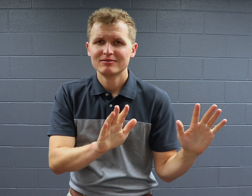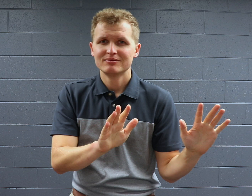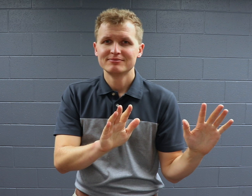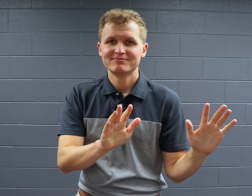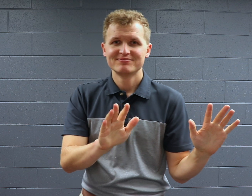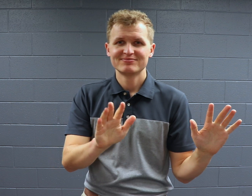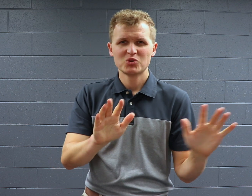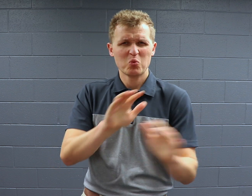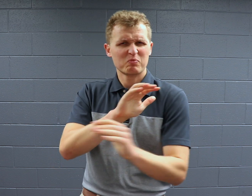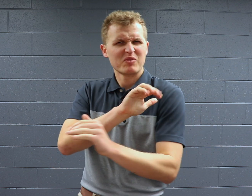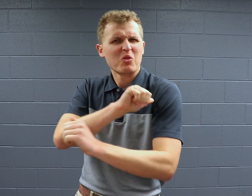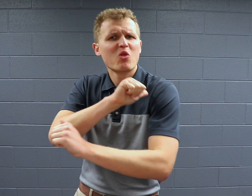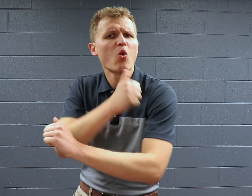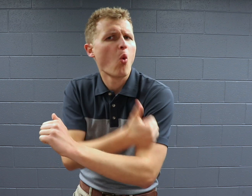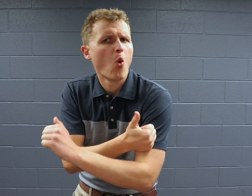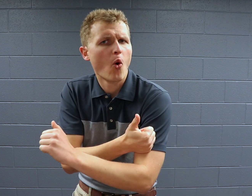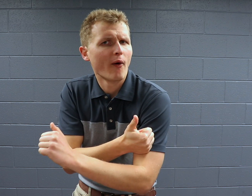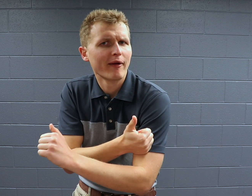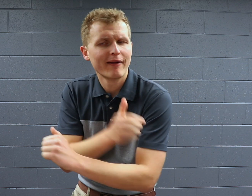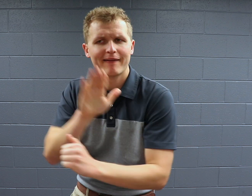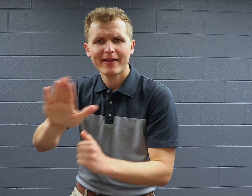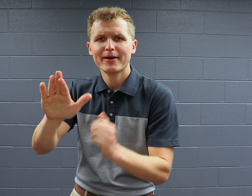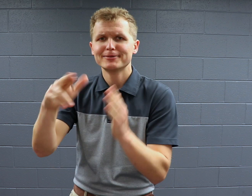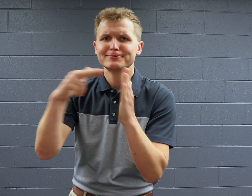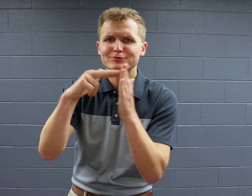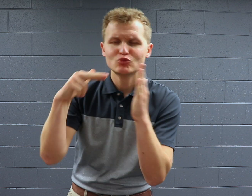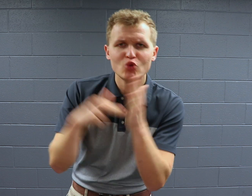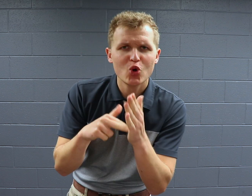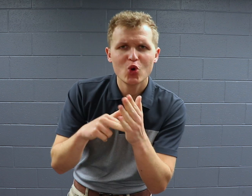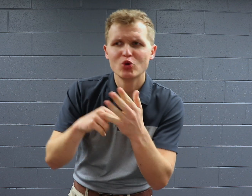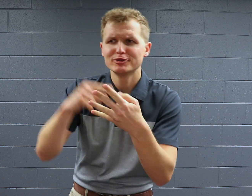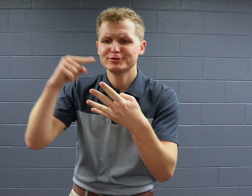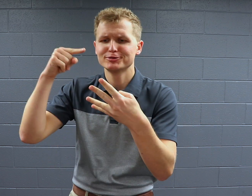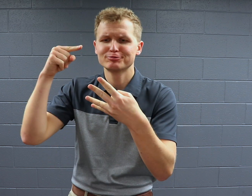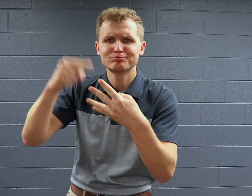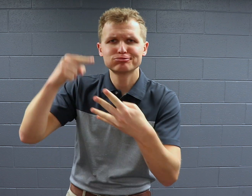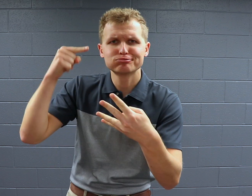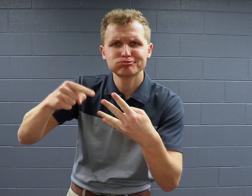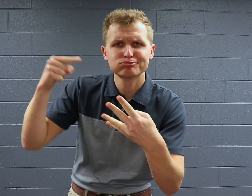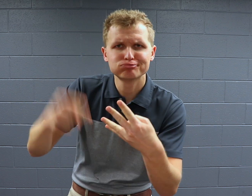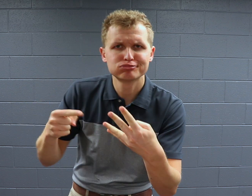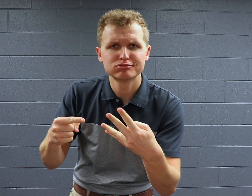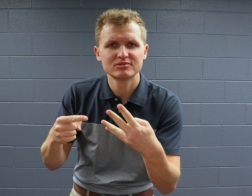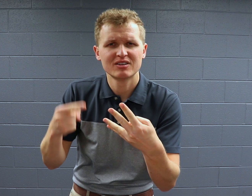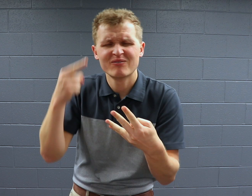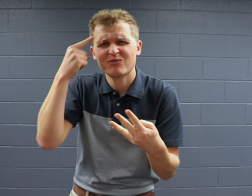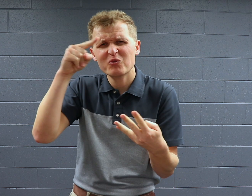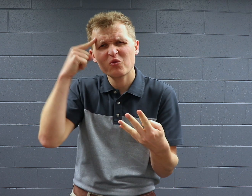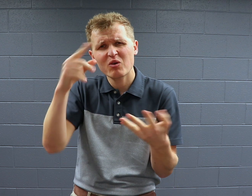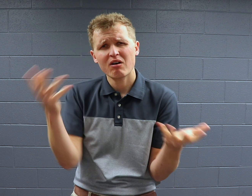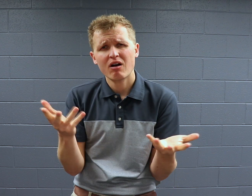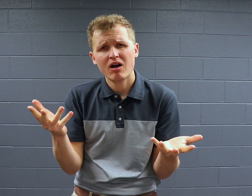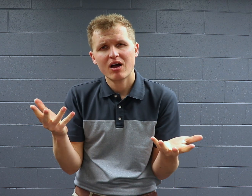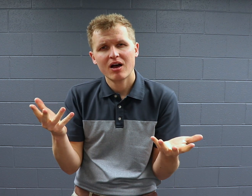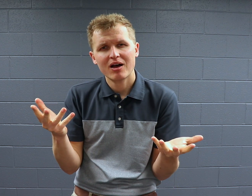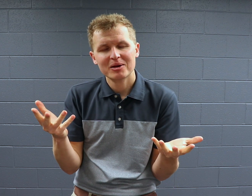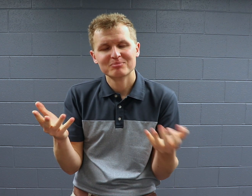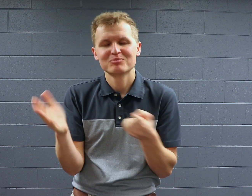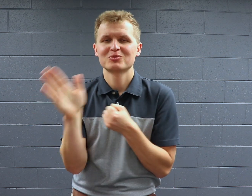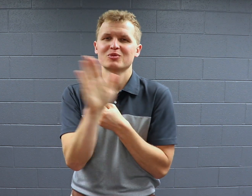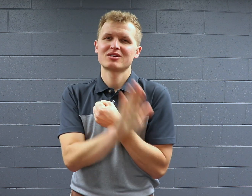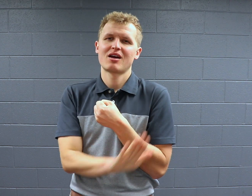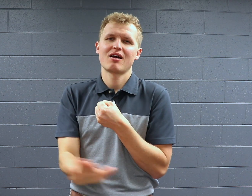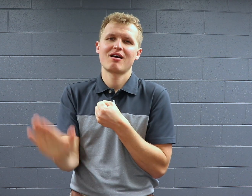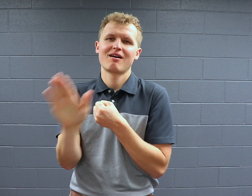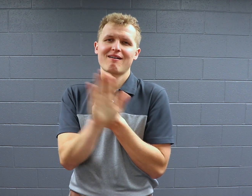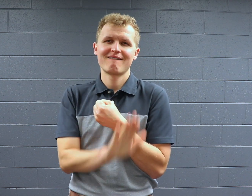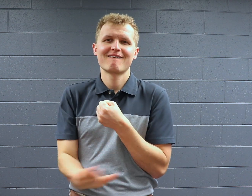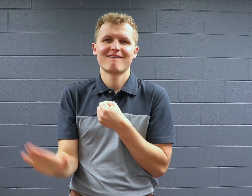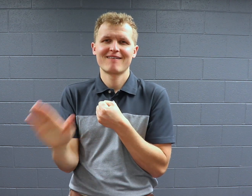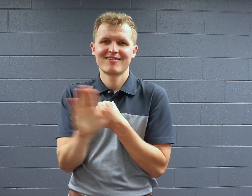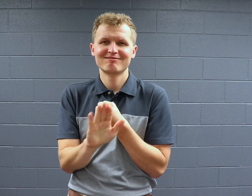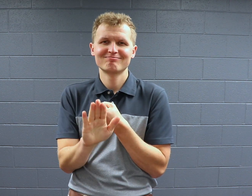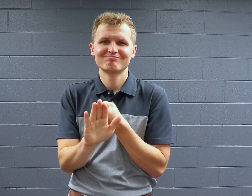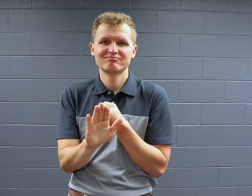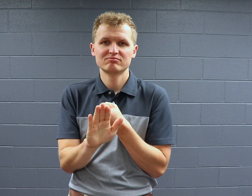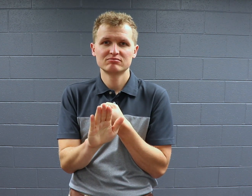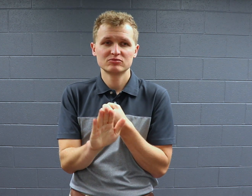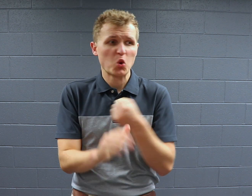The authority, rules, and commandments in our lives are for our protection.